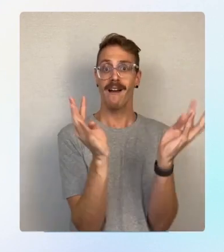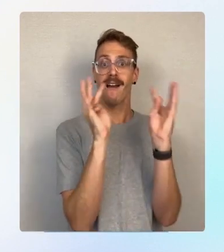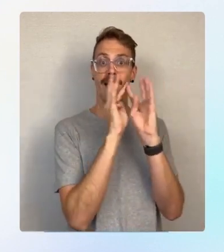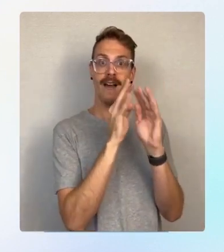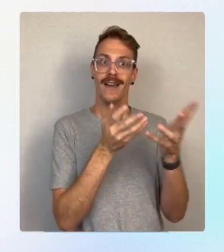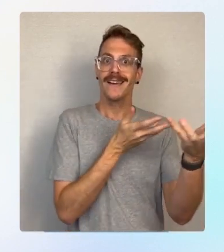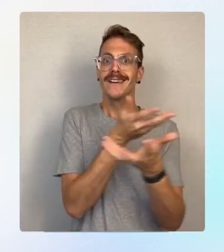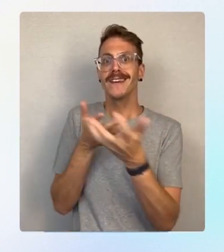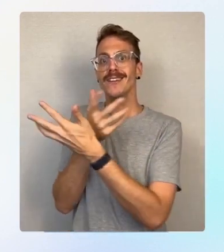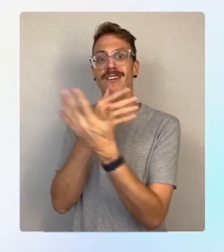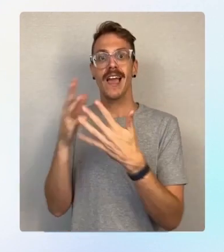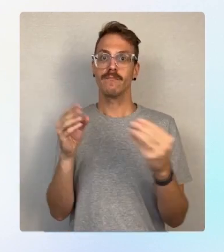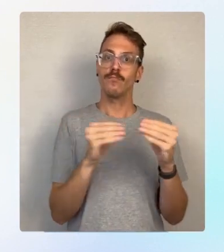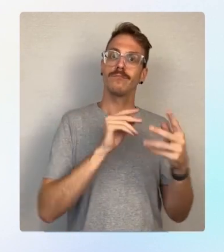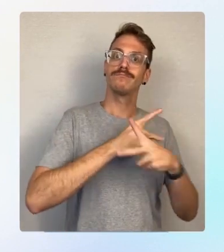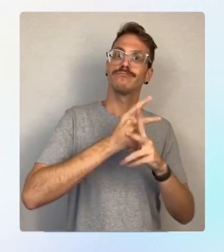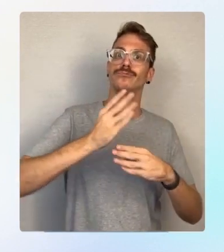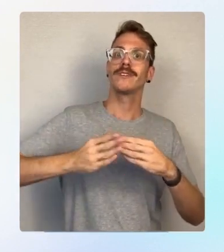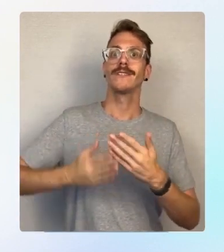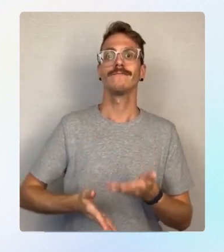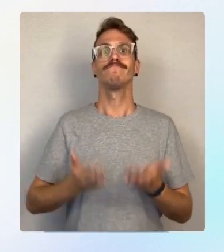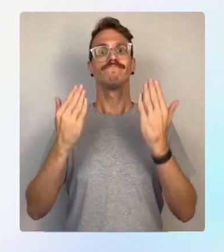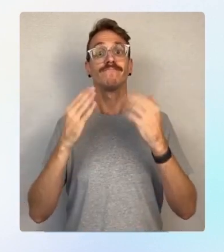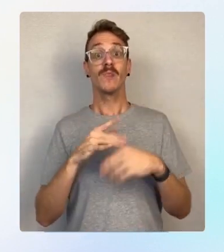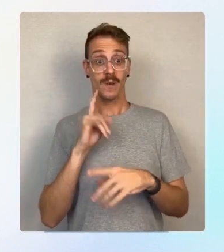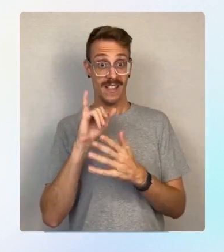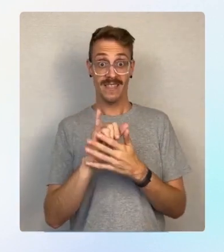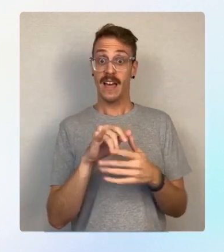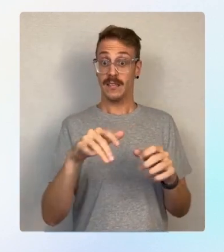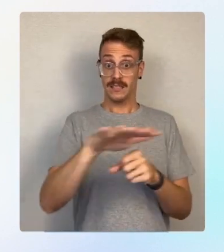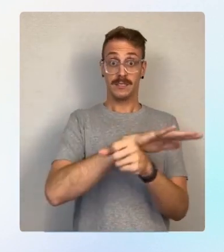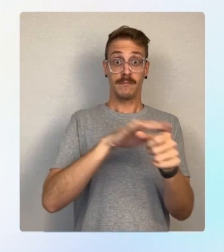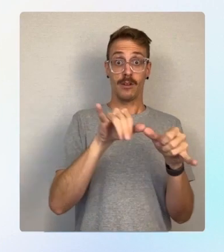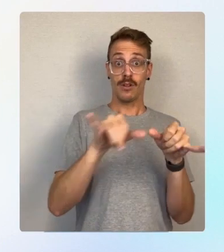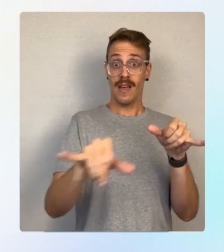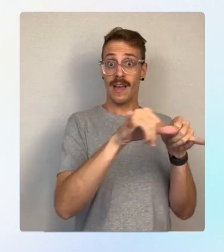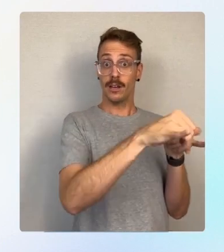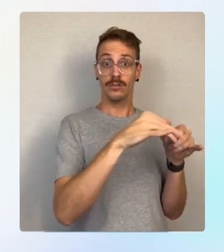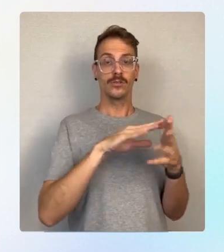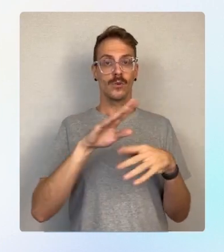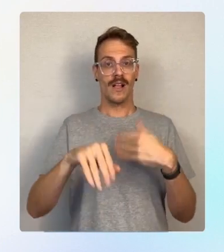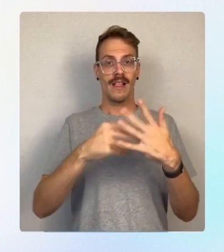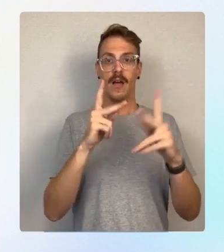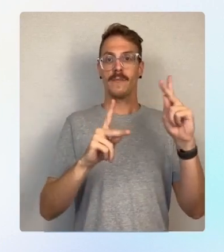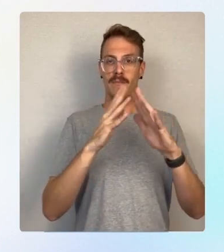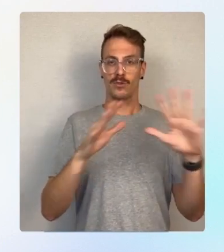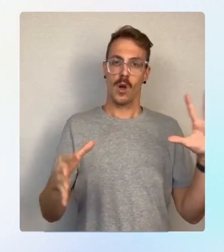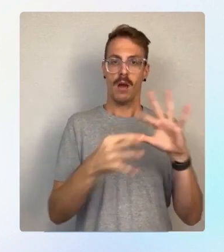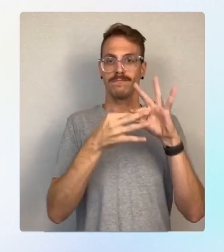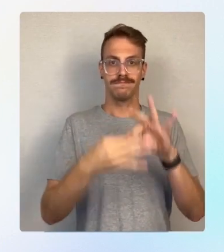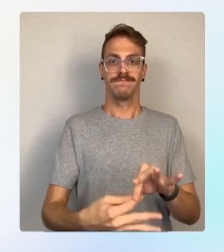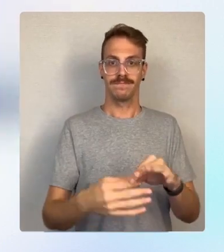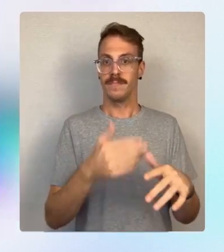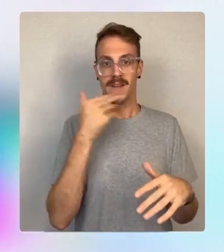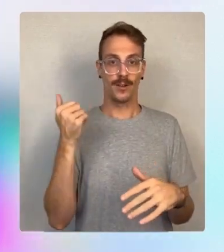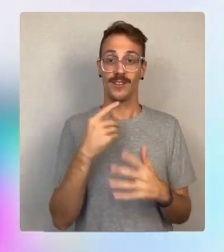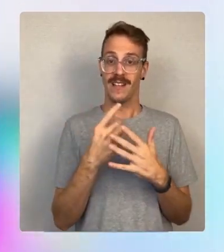We believe Shared Spatial Anchors will bring people together to socialize, collaborate, and have fun. Back to you, Sarthak.